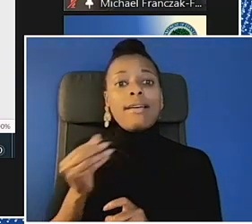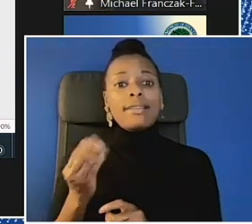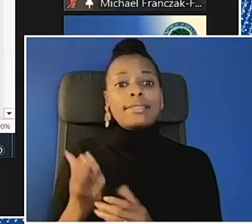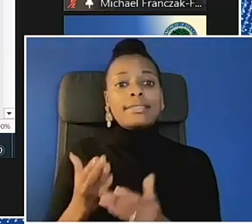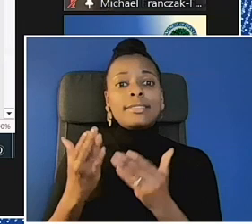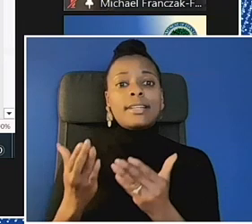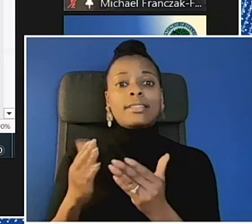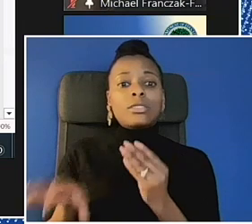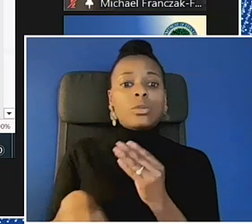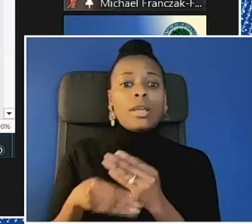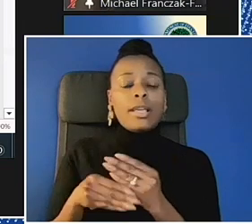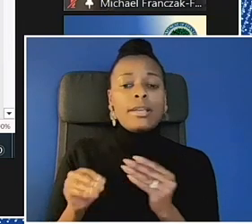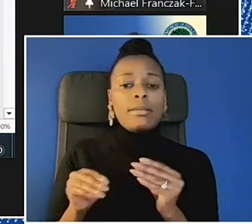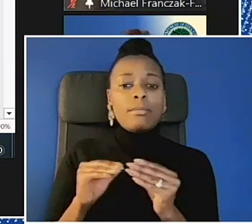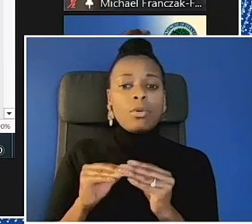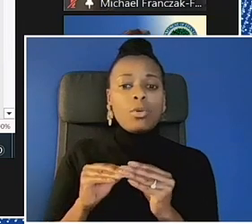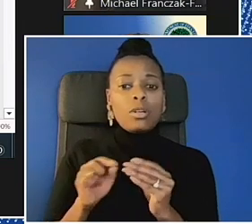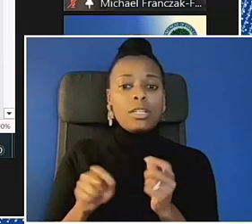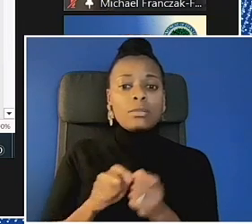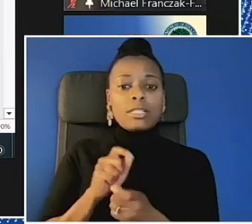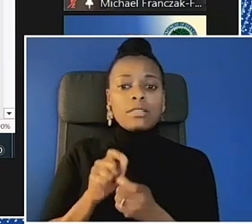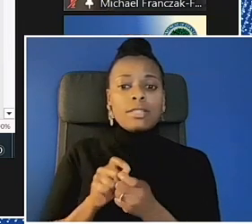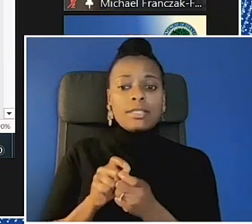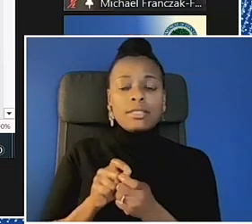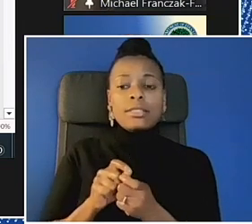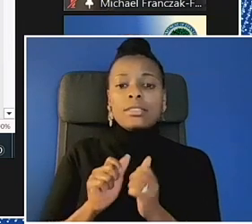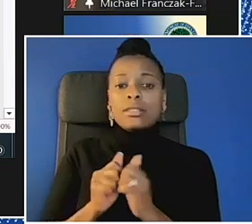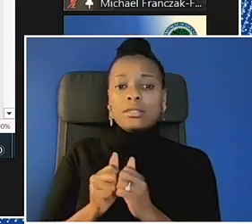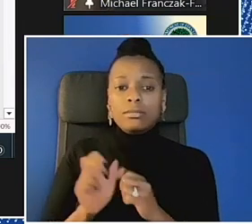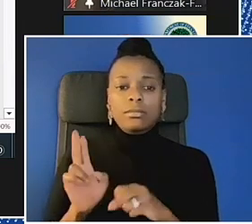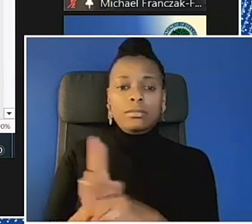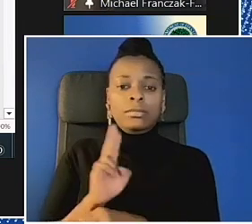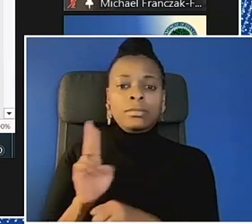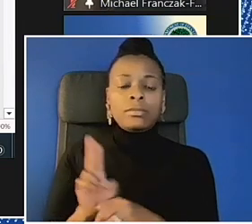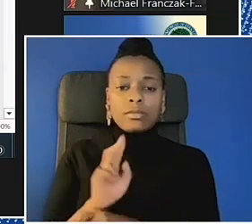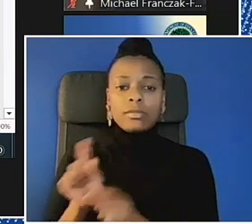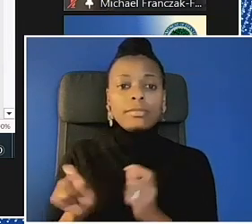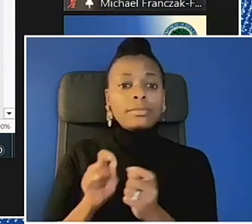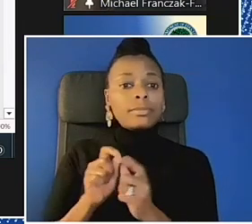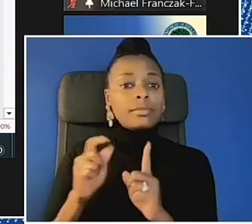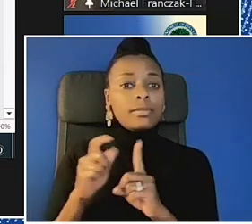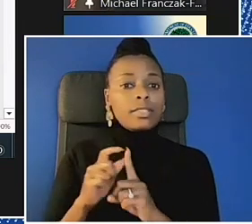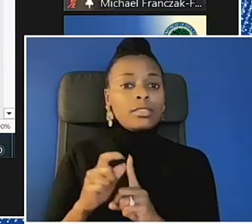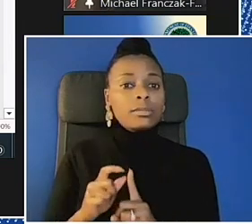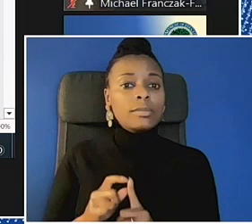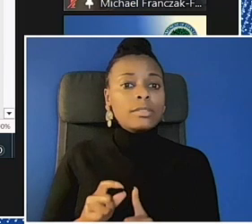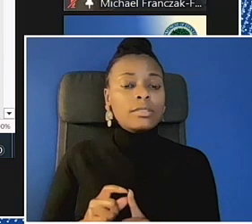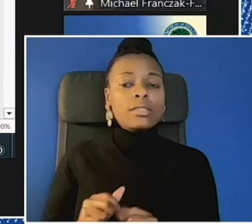specificity to how we were using certain terms. Overall for the factors in